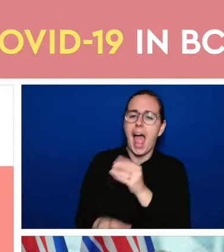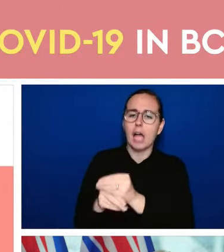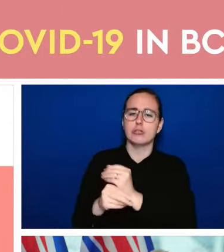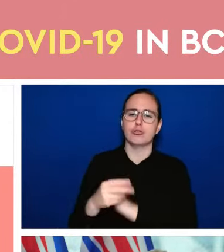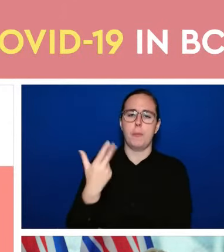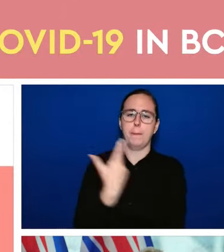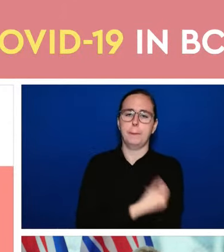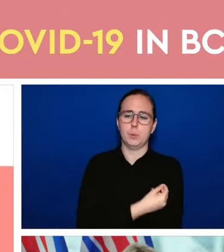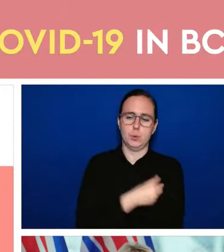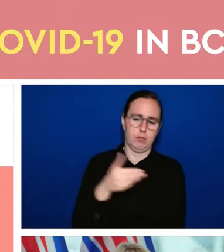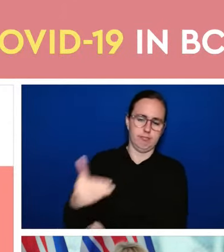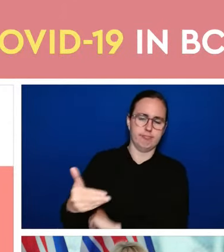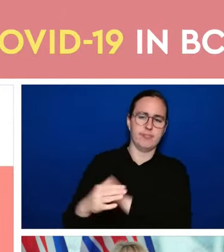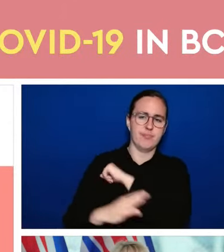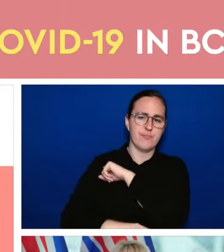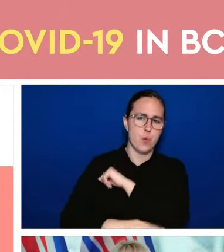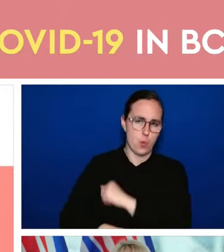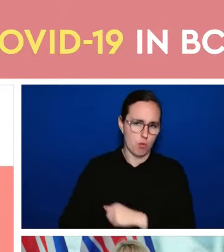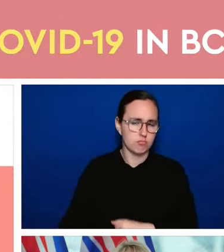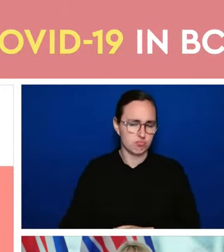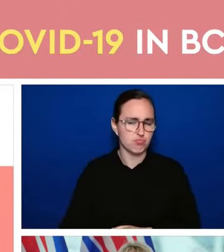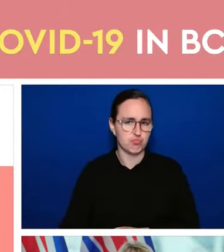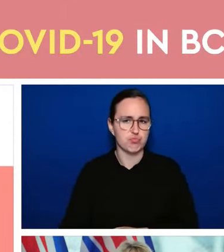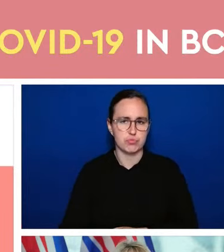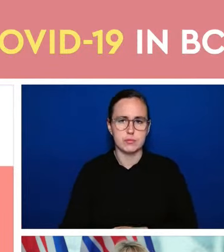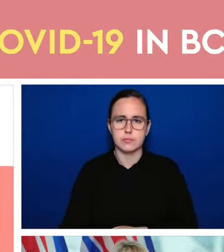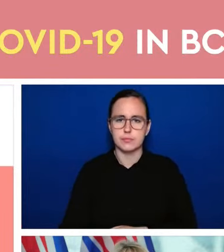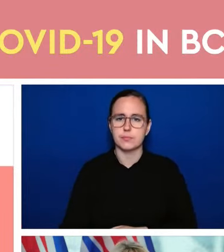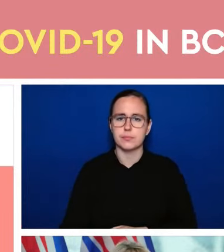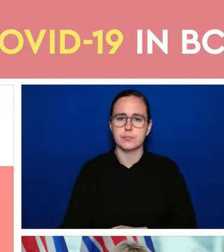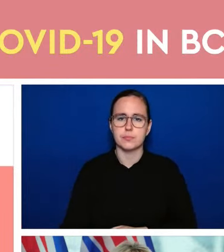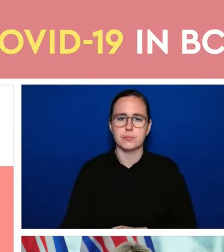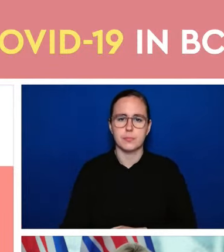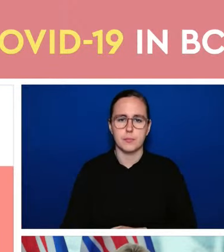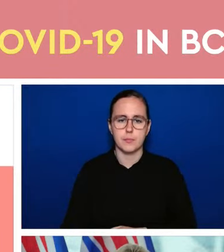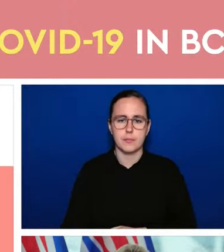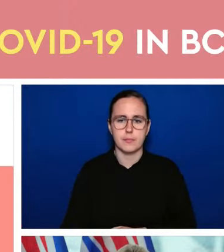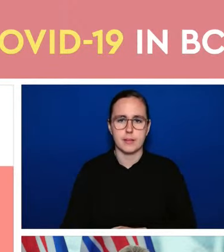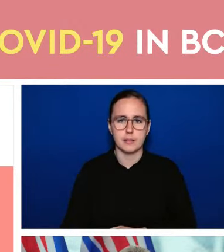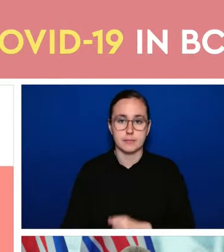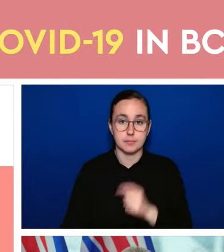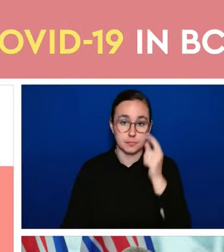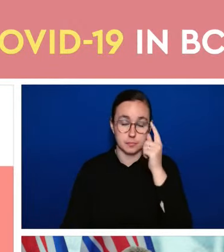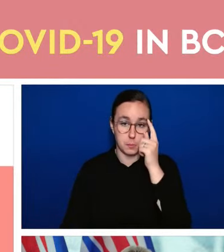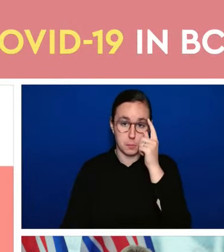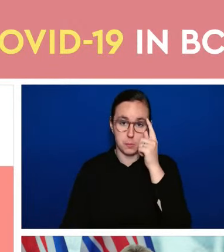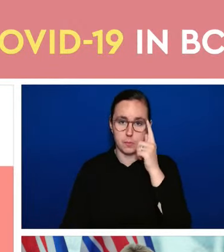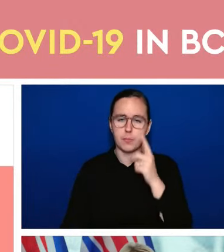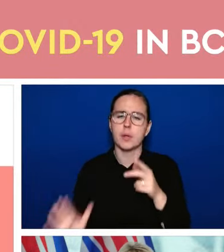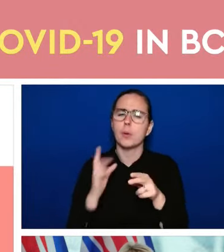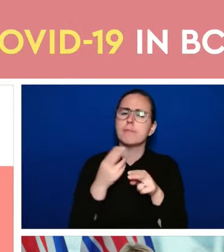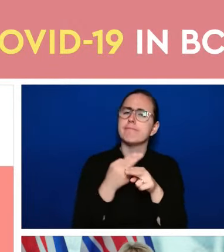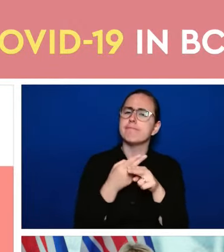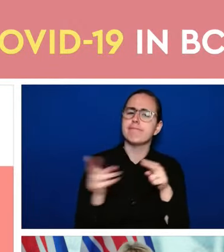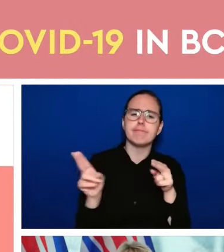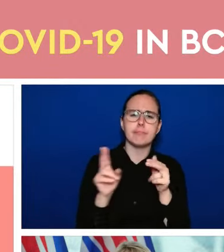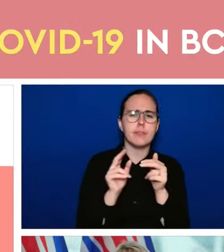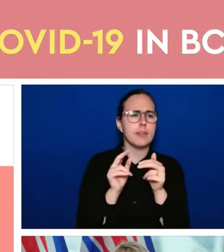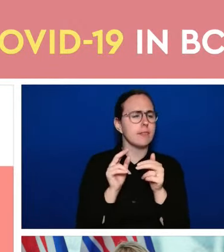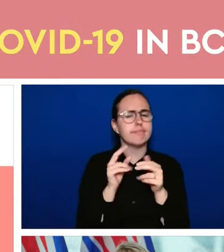talk really quickly about- how we understand what's happening and transfer time in in in BC.